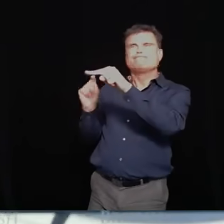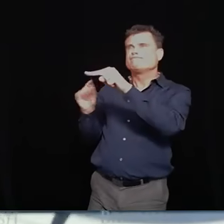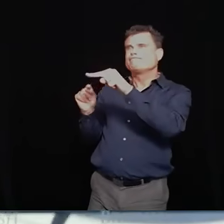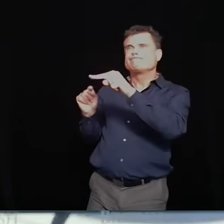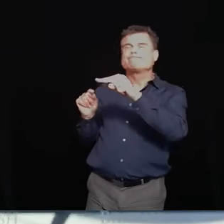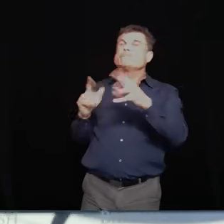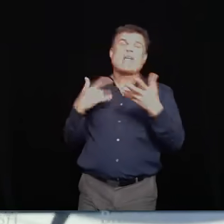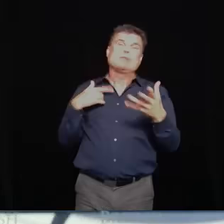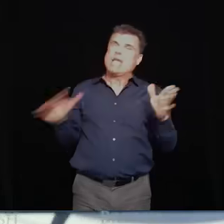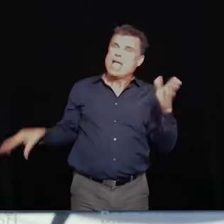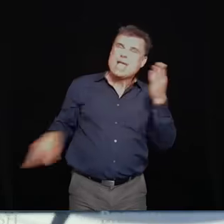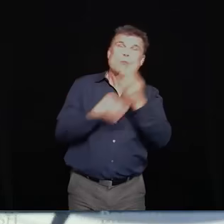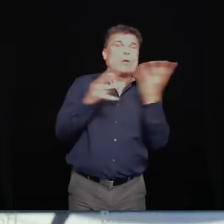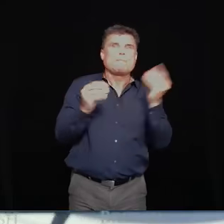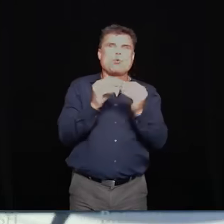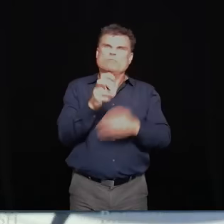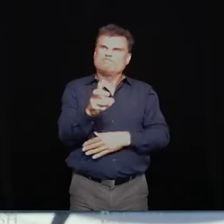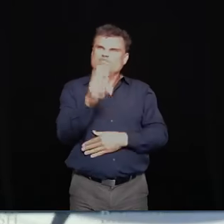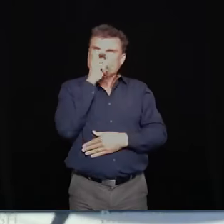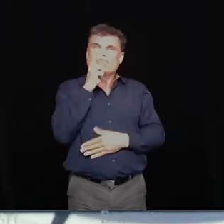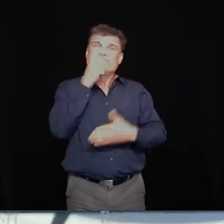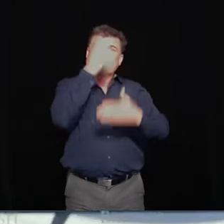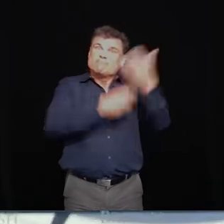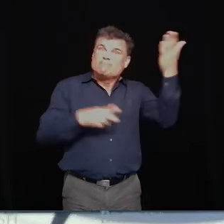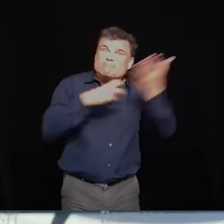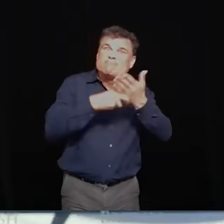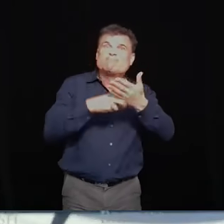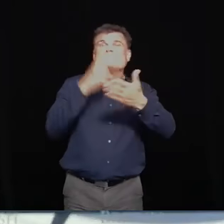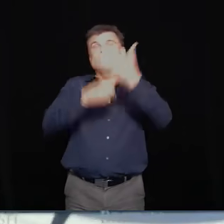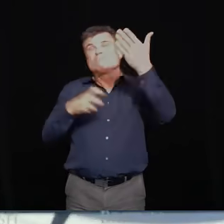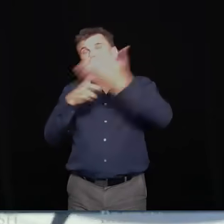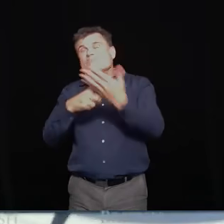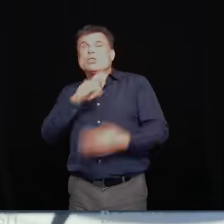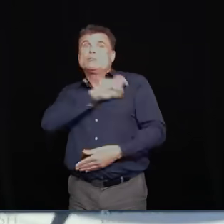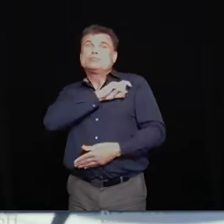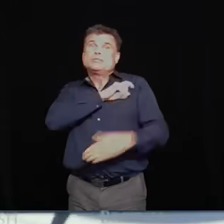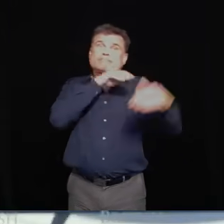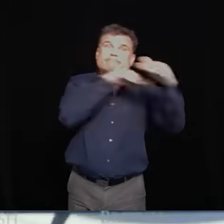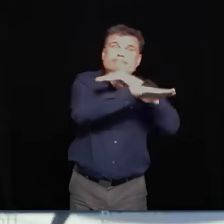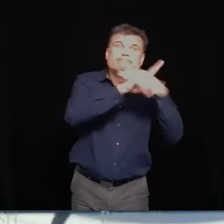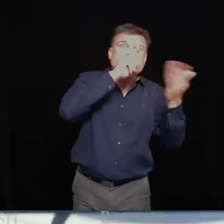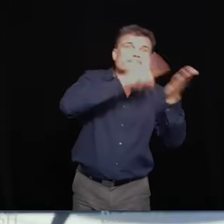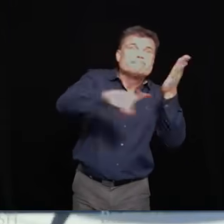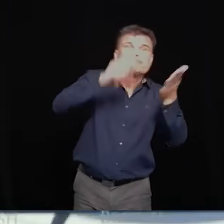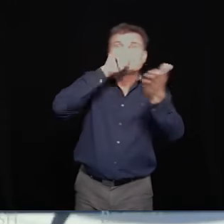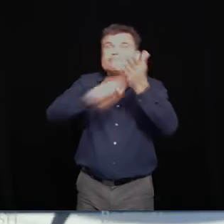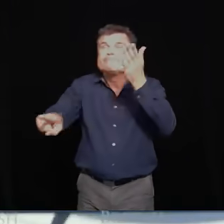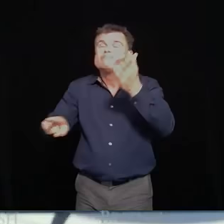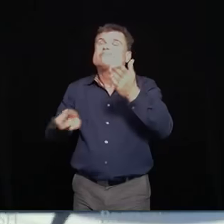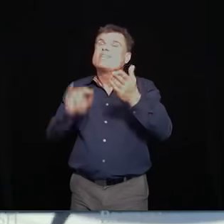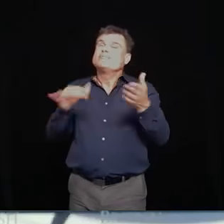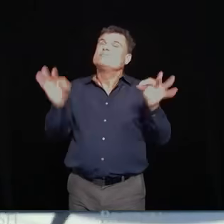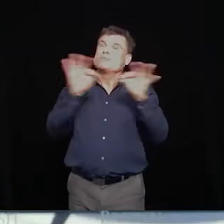Last week we reported 6062 surgeries, completed between August 17 and August 23. Public Frazier verified data total number of